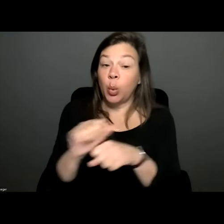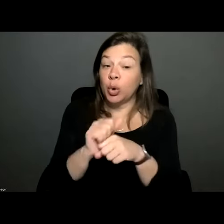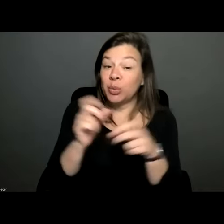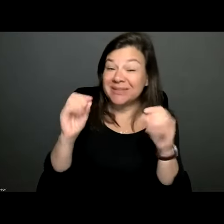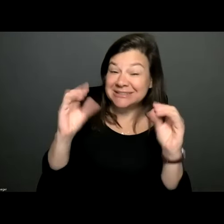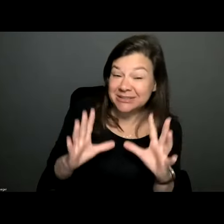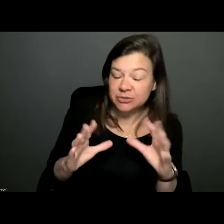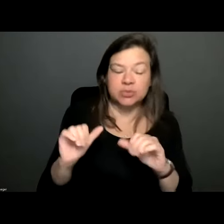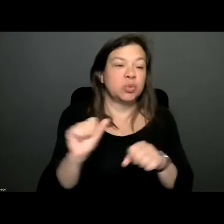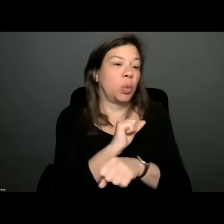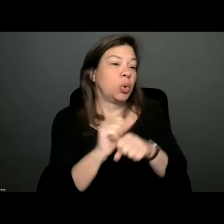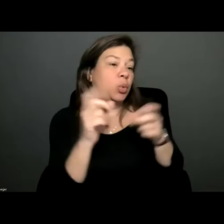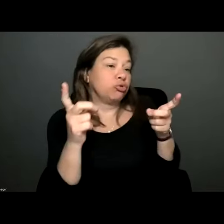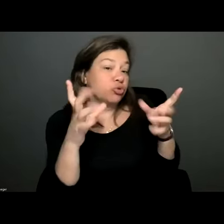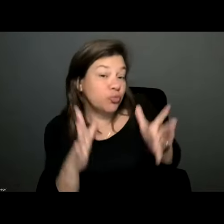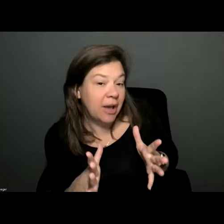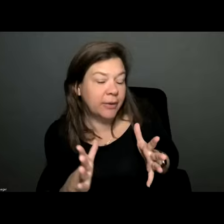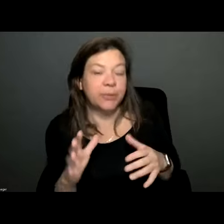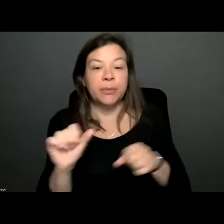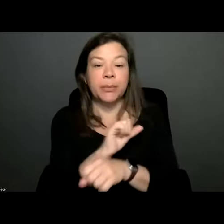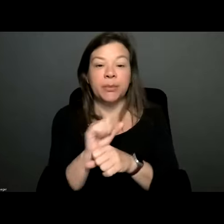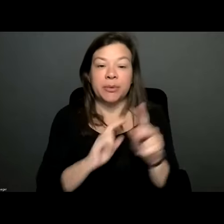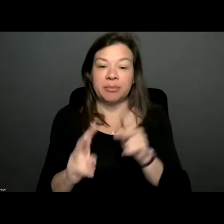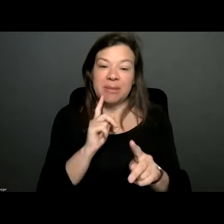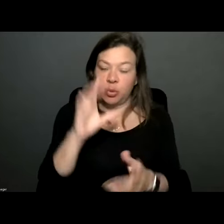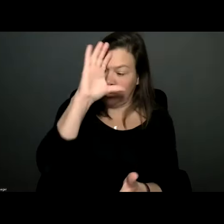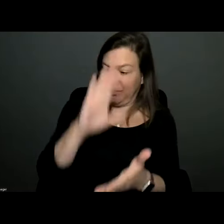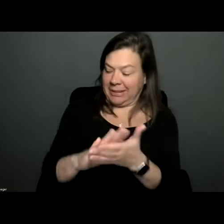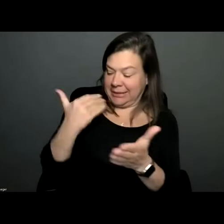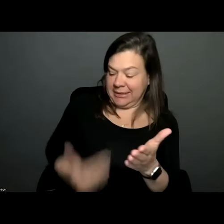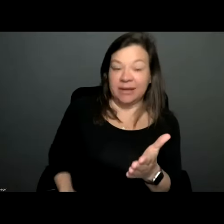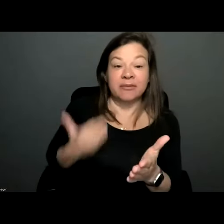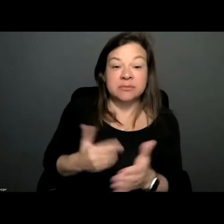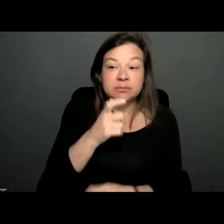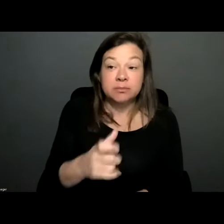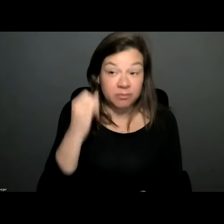or work with people who believed in me. And if they didn't fully believe in me,